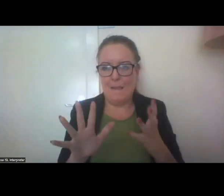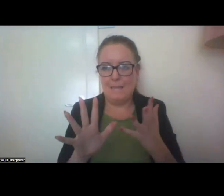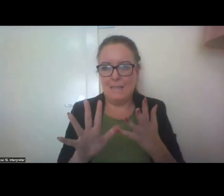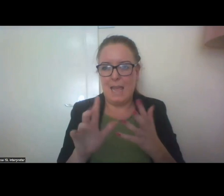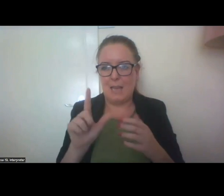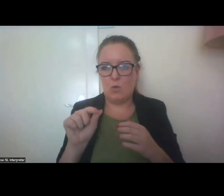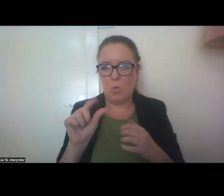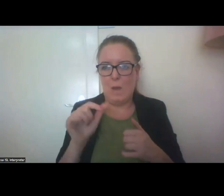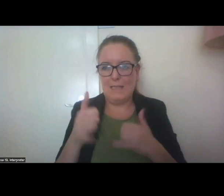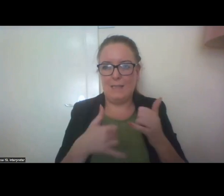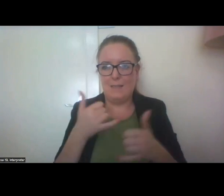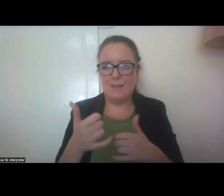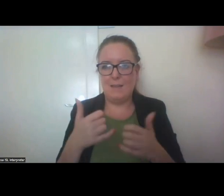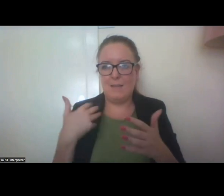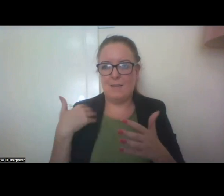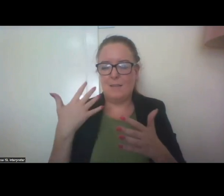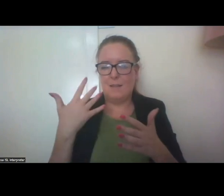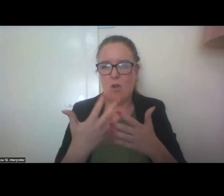radio frequency allocation does change